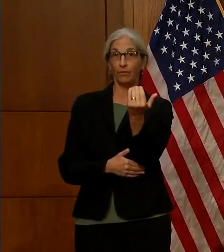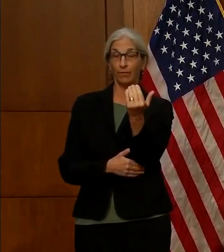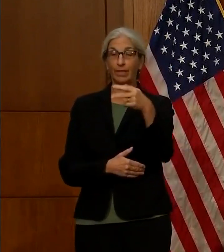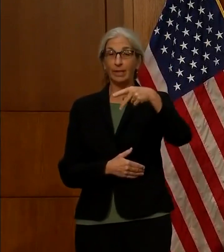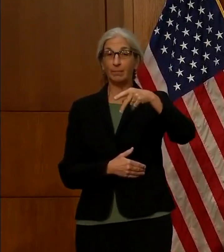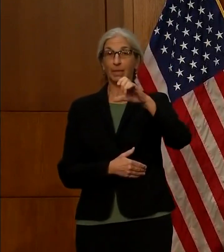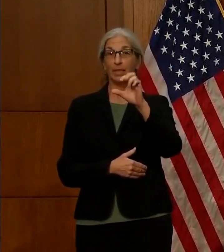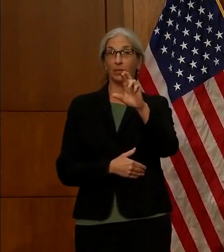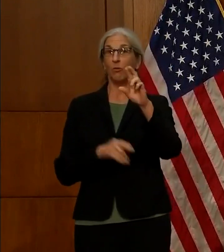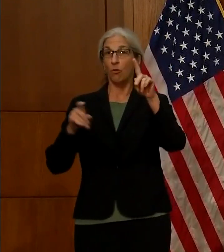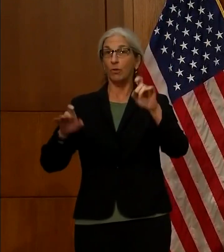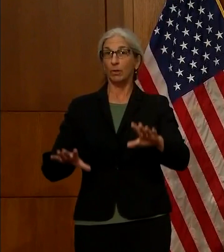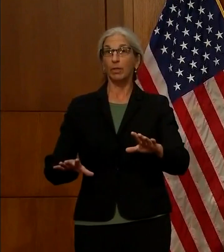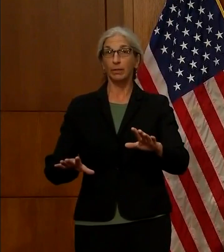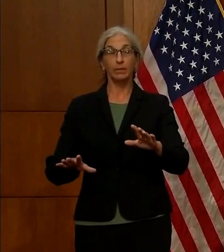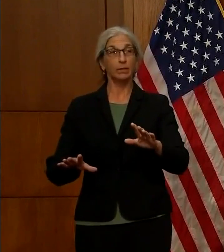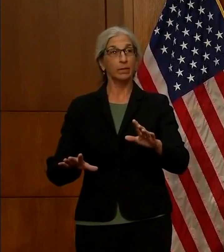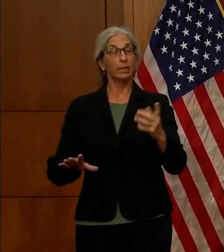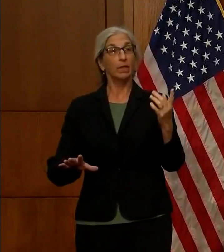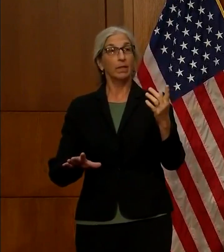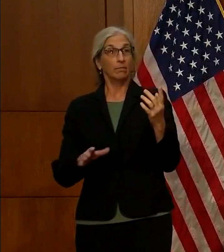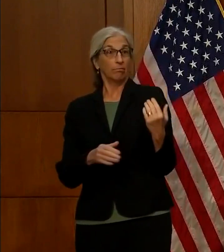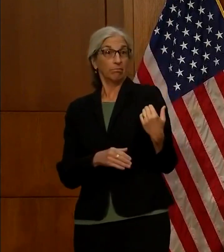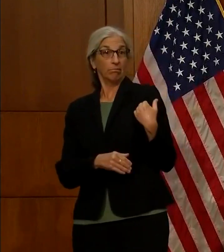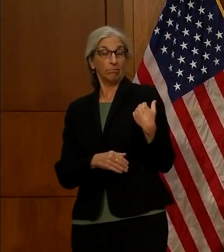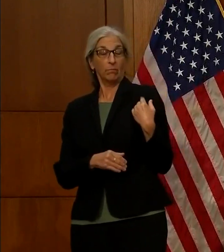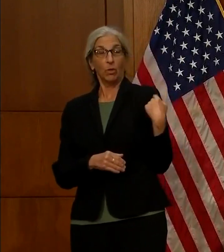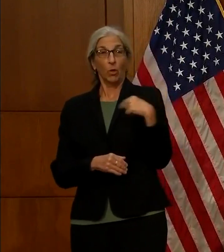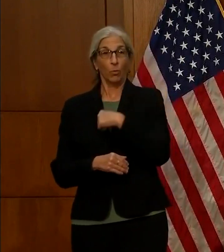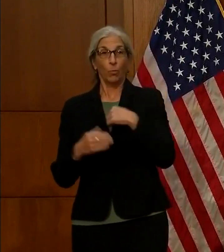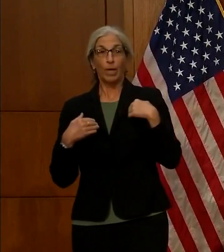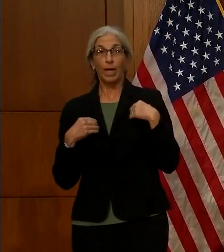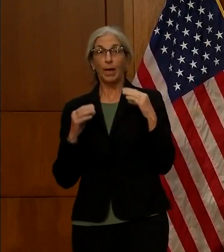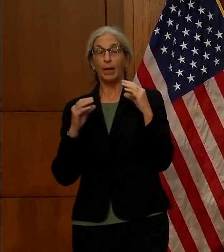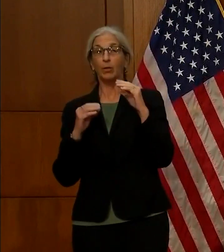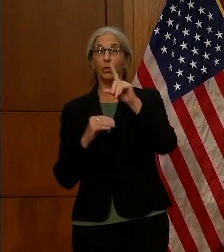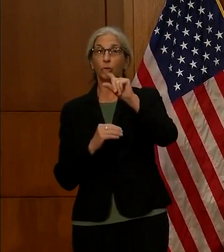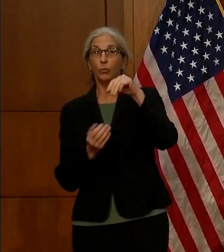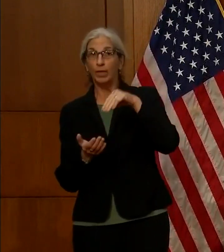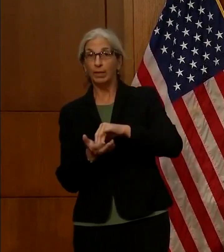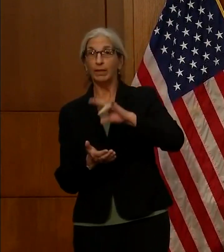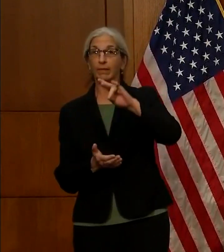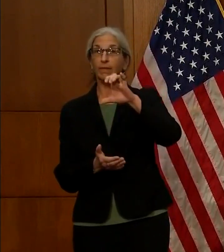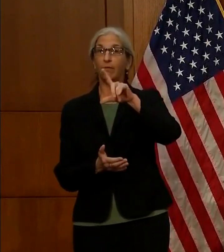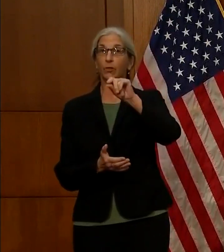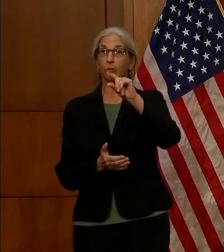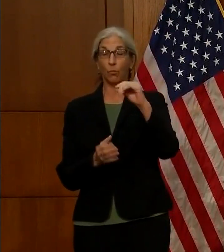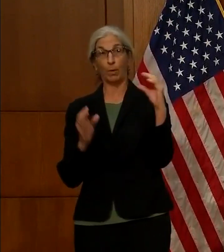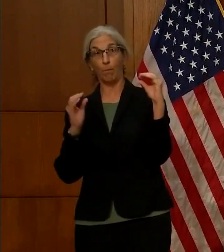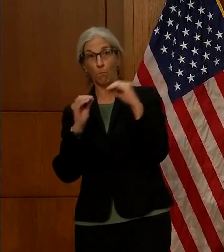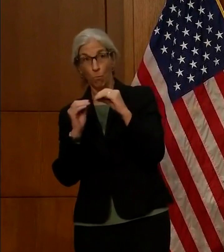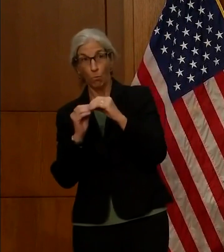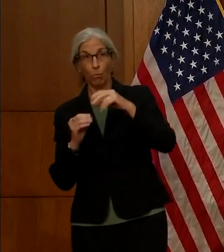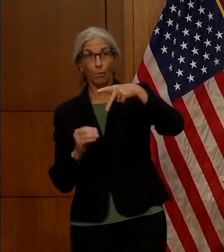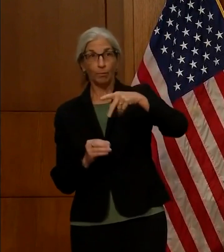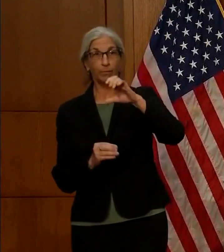HUNDRED SIXTY EIGHT THOUSAND SEVEN HUNDRED FIFTEEN- PCR TESTS IN THE LAST REPORTING PERIOD WE CLOCKED ANOTHER